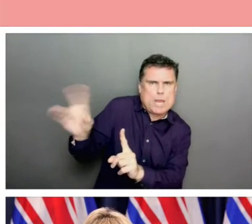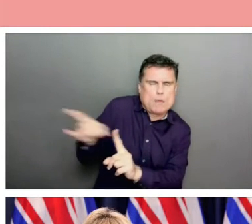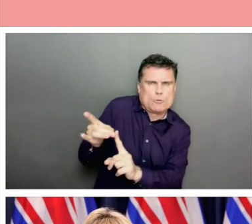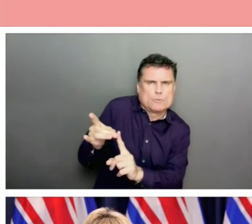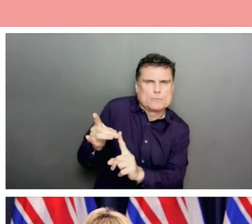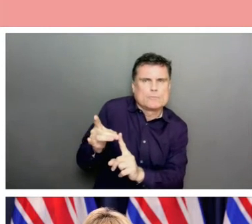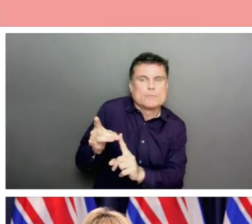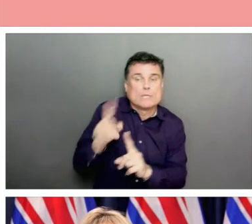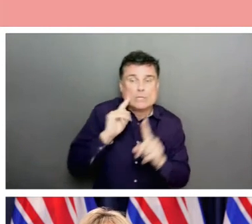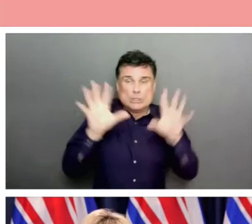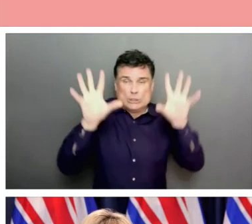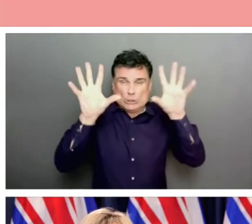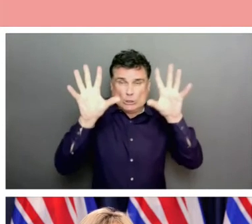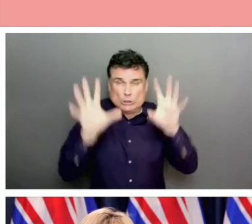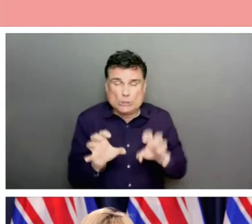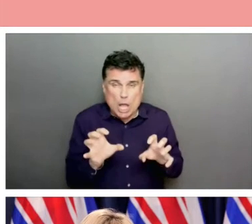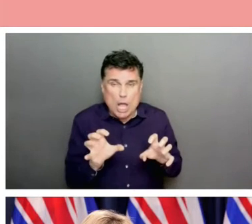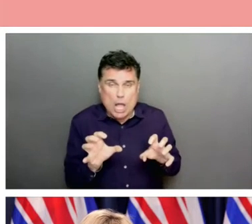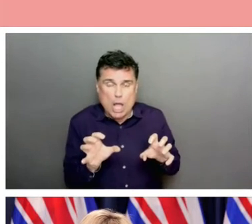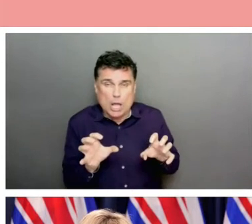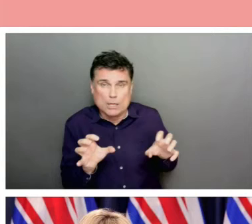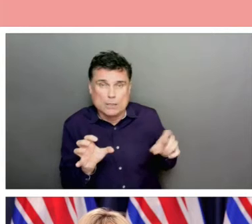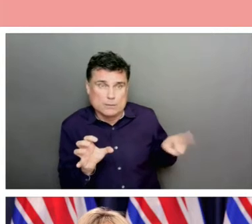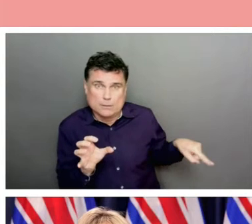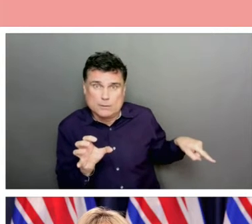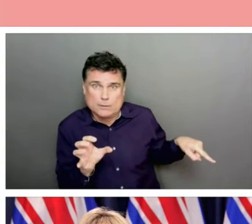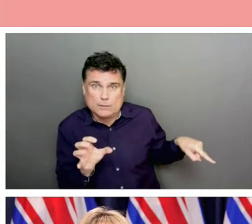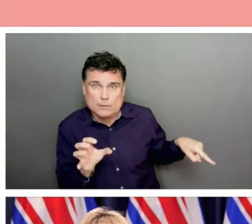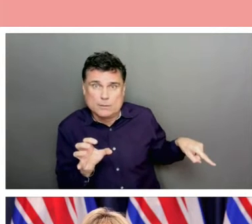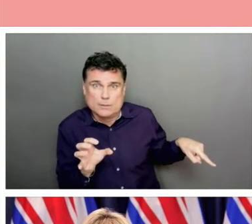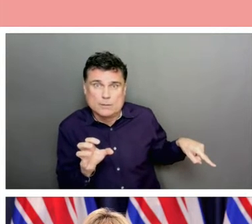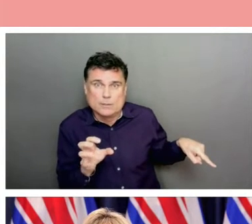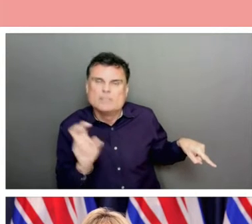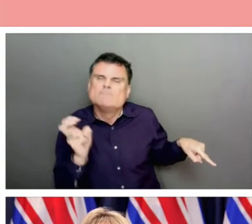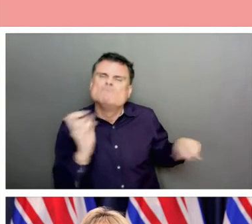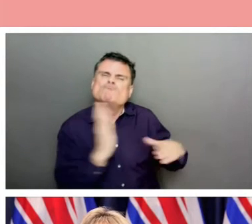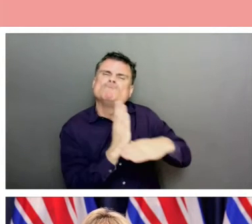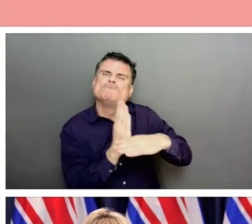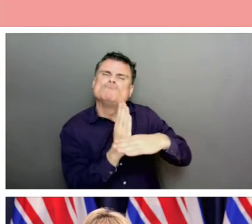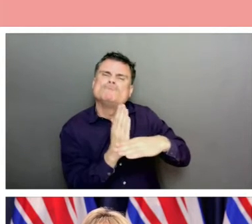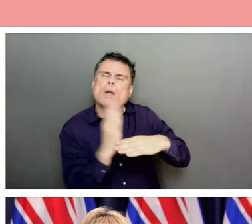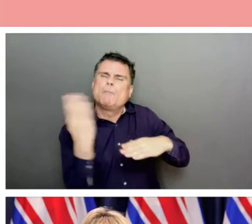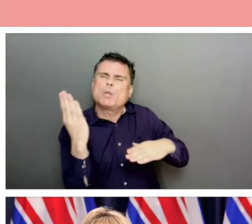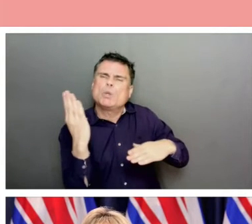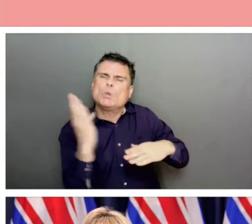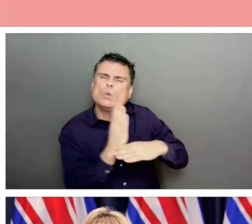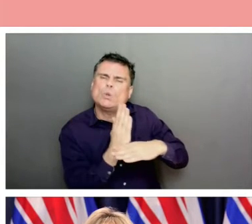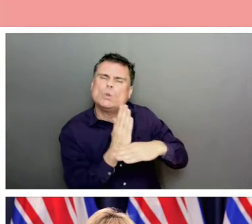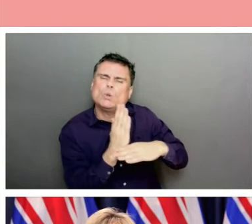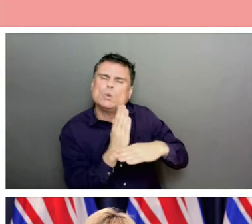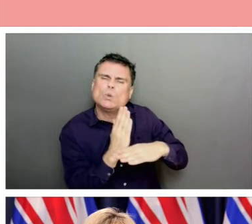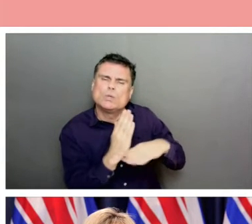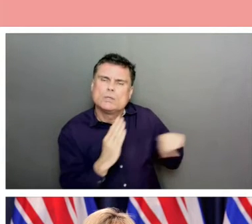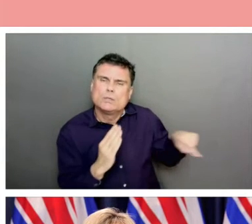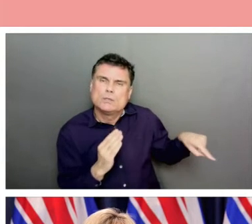outbreak, and we've managed, even though we have struggled in some places, particularly in Fraser Health in the last number of